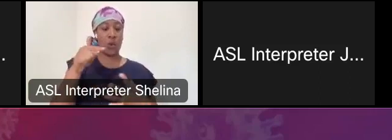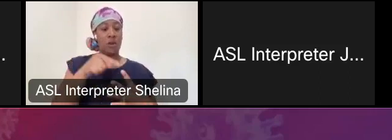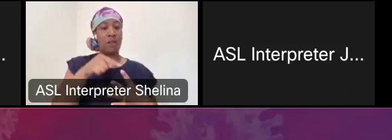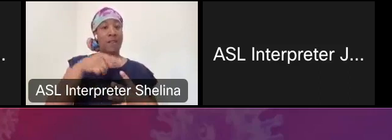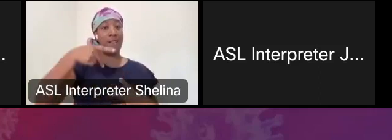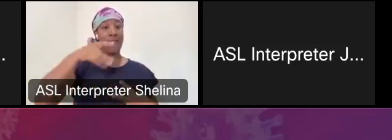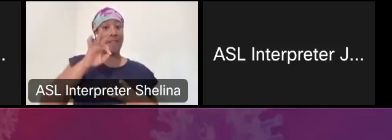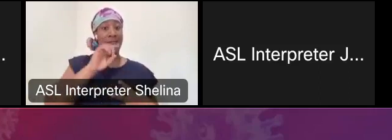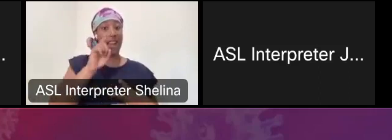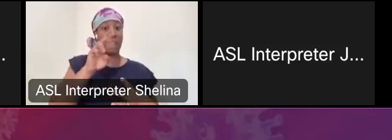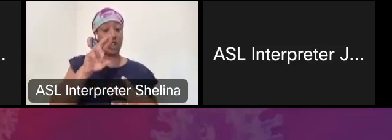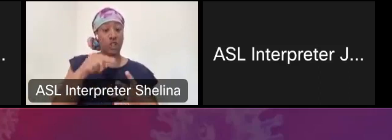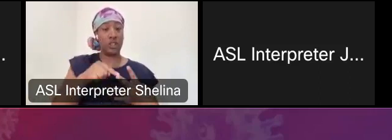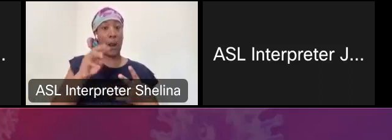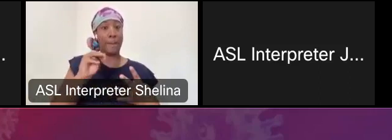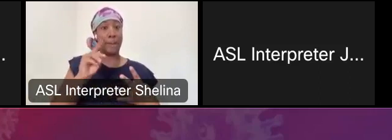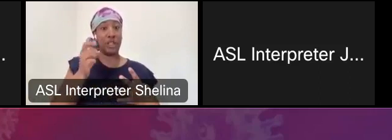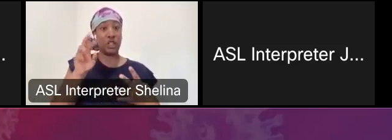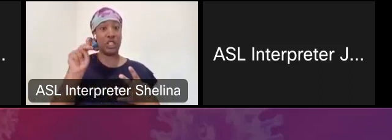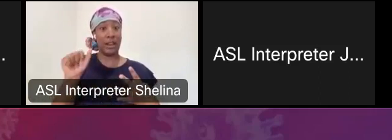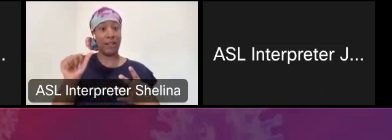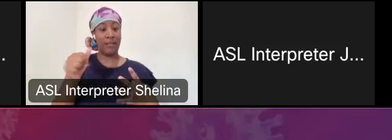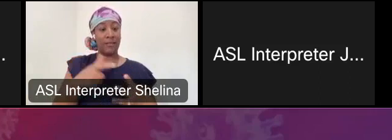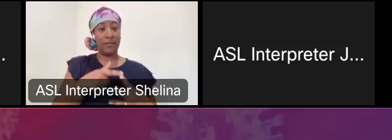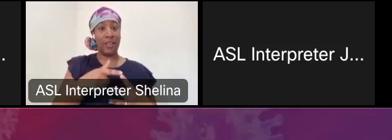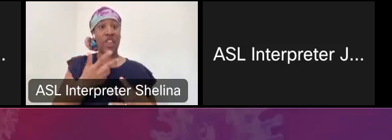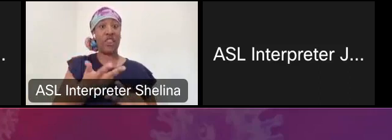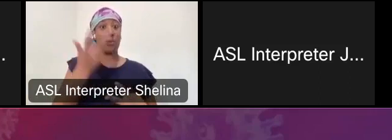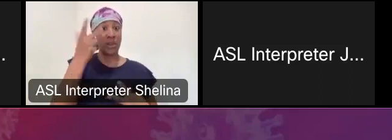3 doses a Pfizer are needed for children 6 months to 4 years.